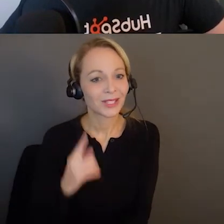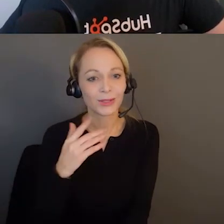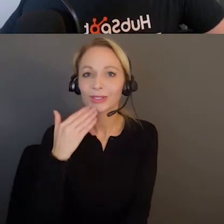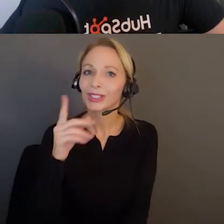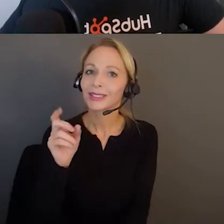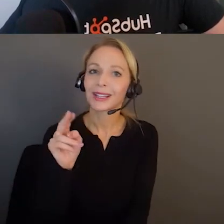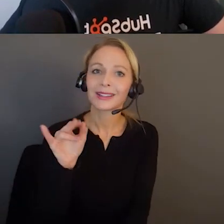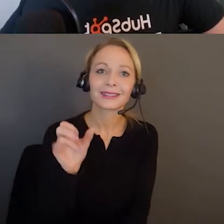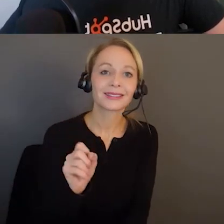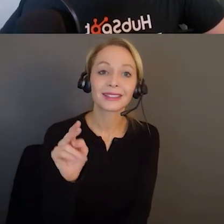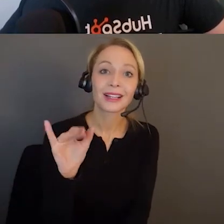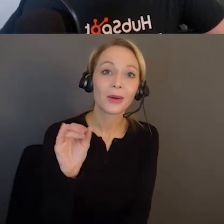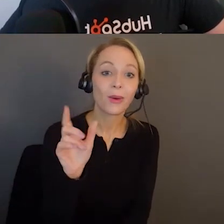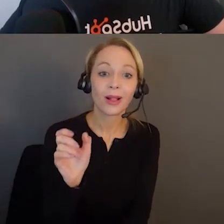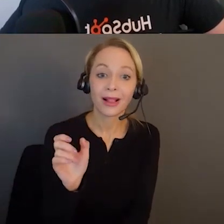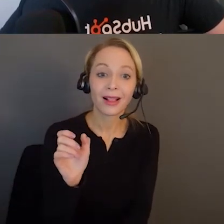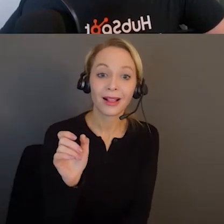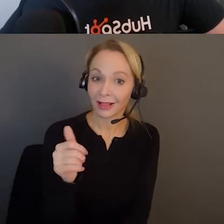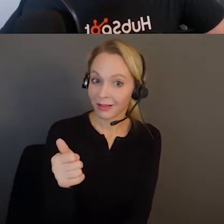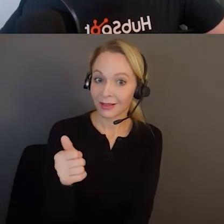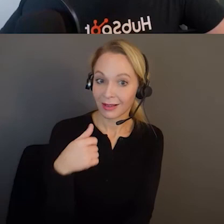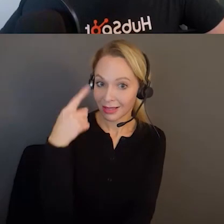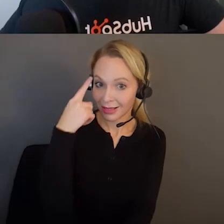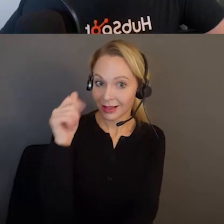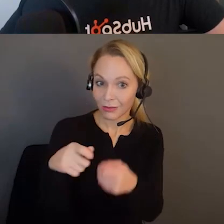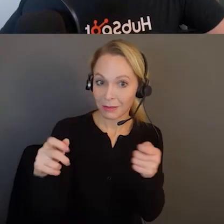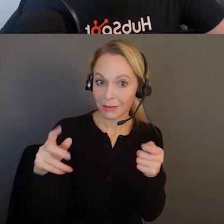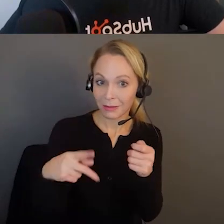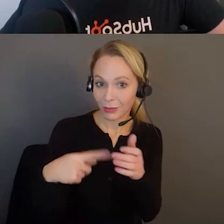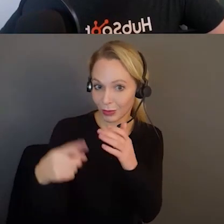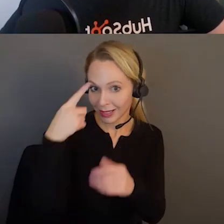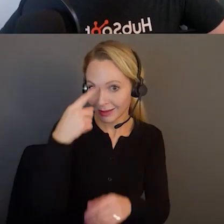NICOLE, I THINK WE CAN WRAP IT UP HERE, WHAT DO YOU THINK? I THINK SO.